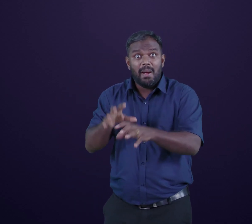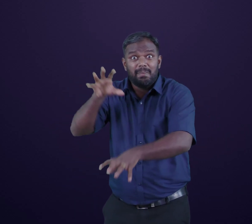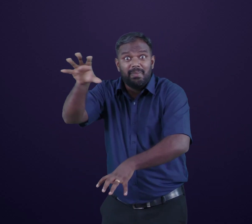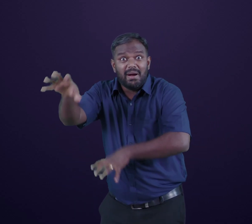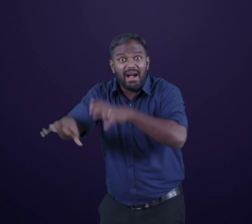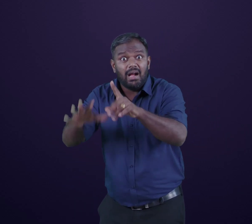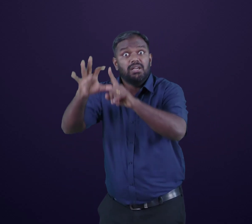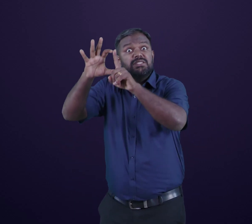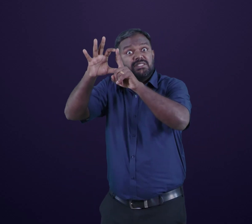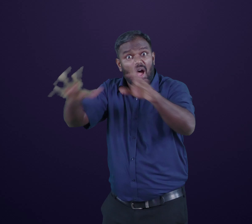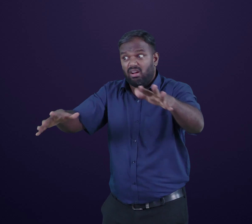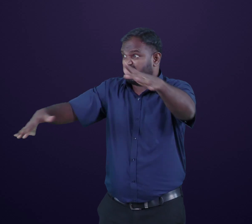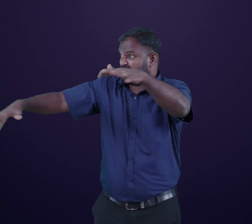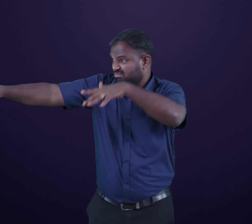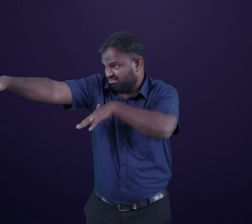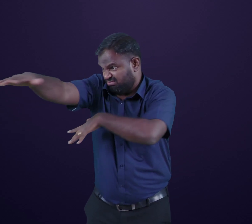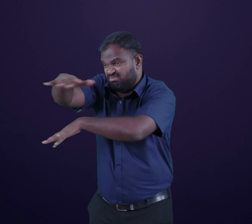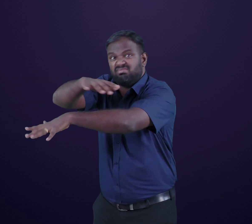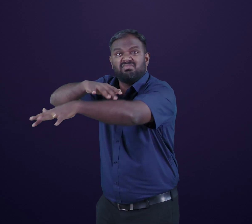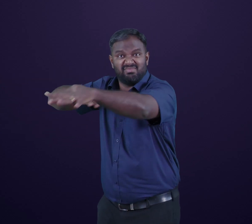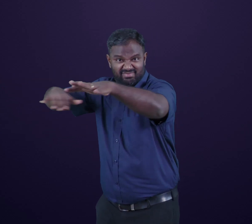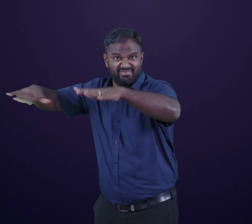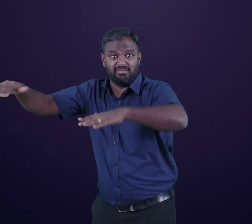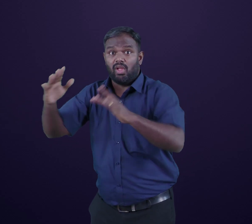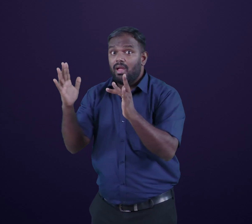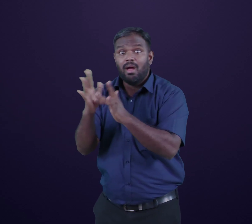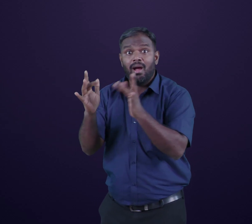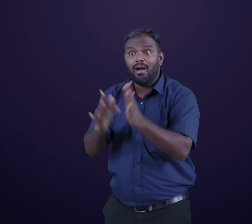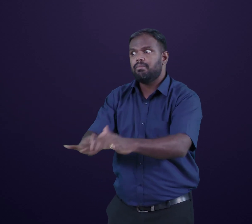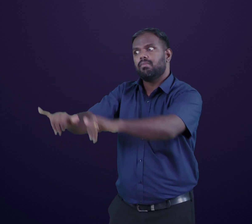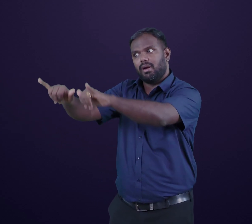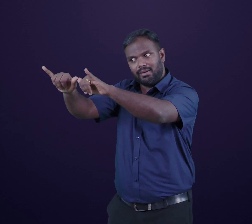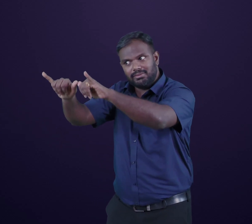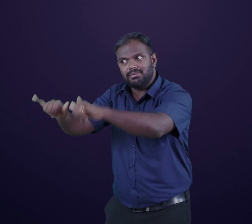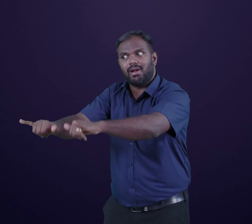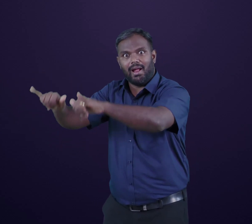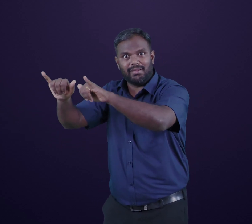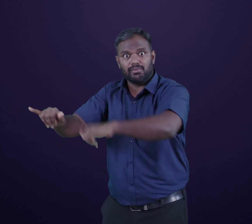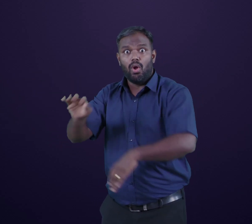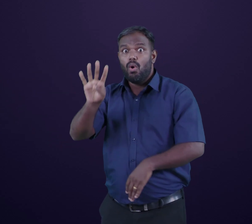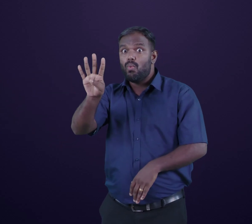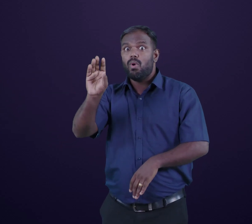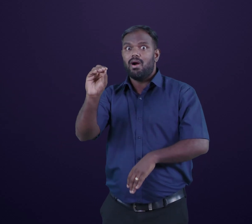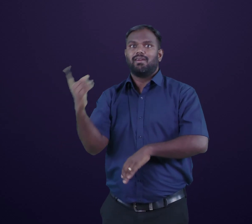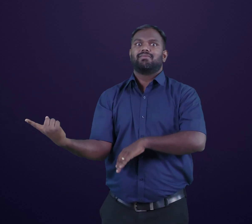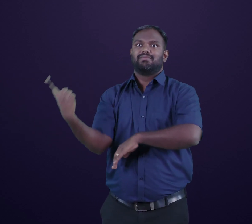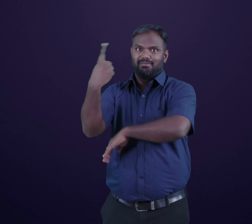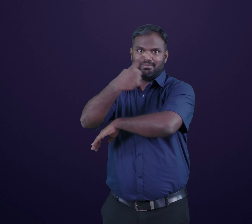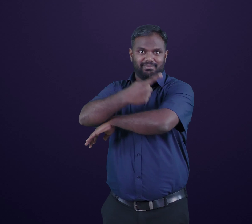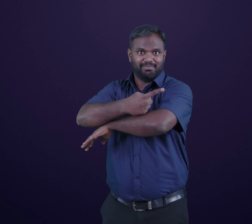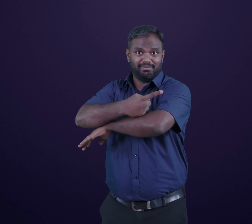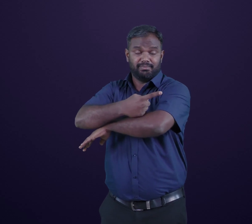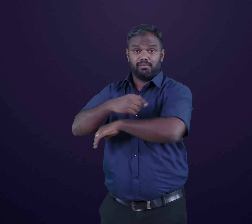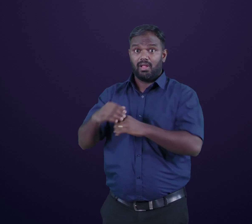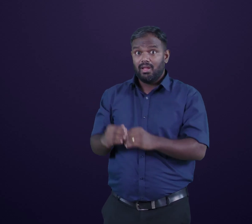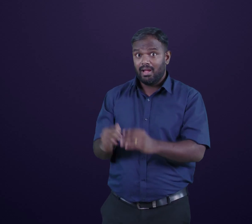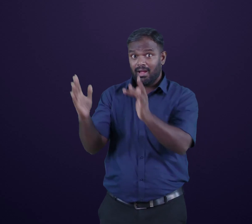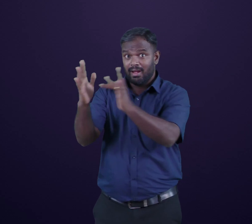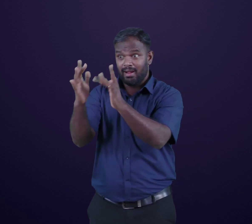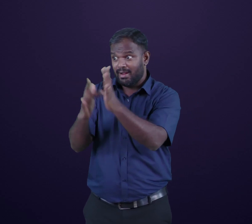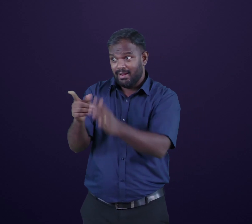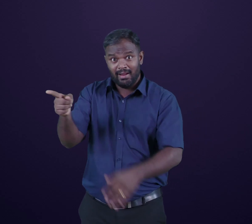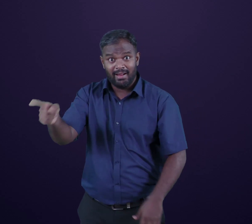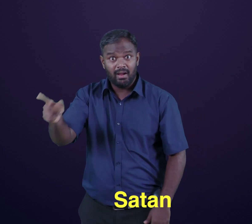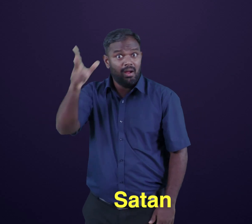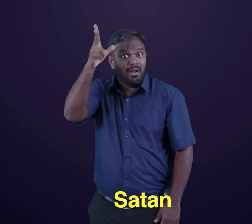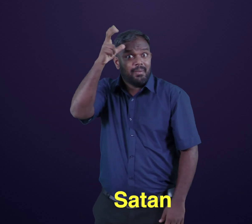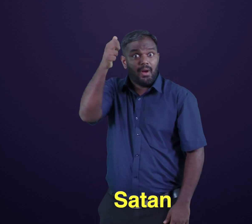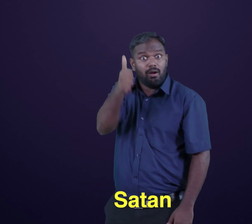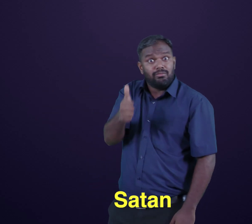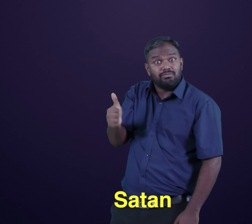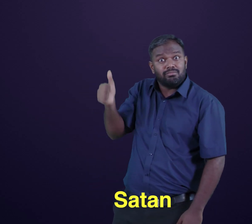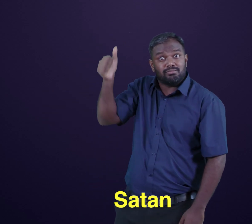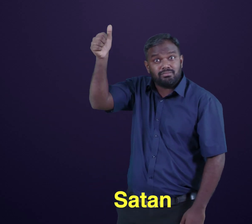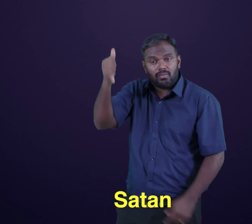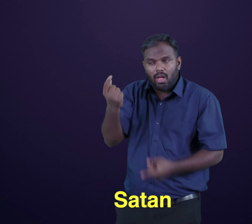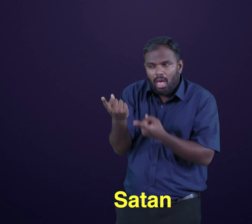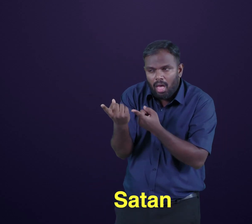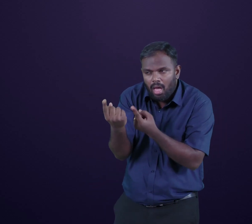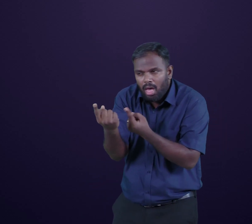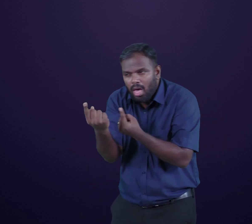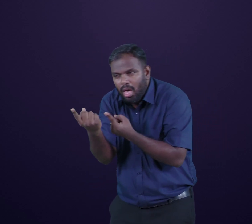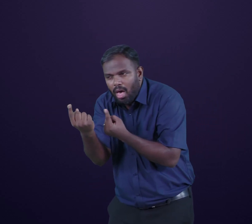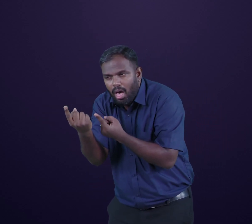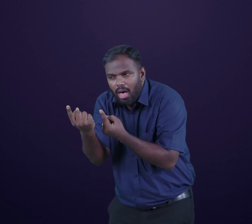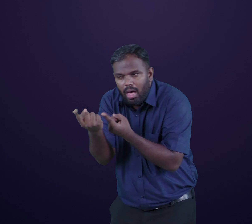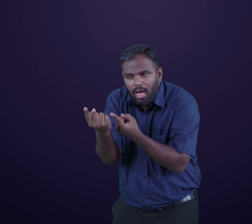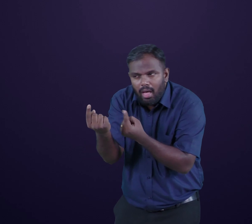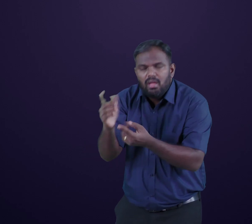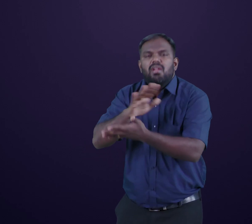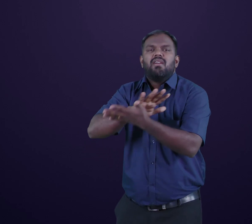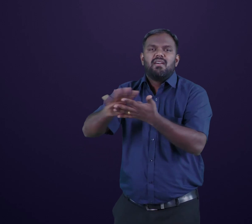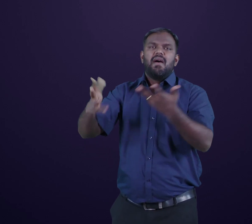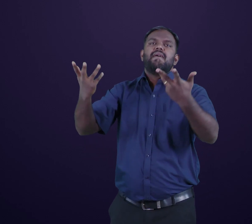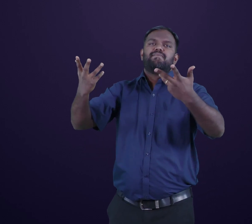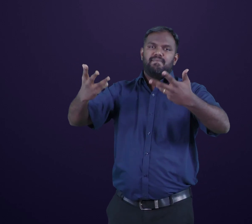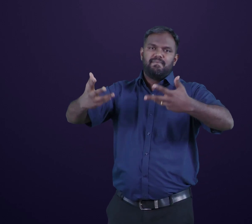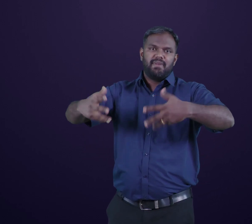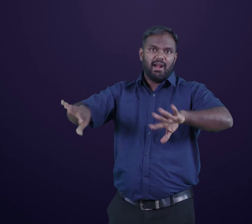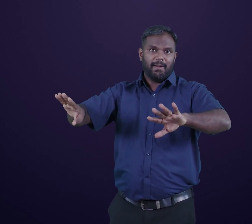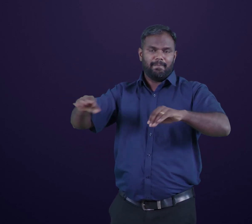He was there for 40 days and was tempted by Satan. During this time he was out among the wild animals,